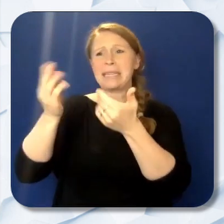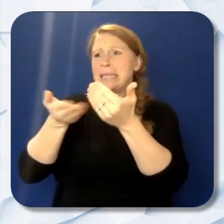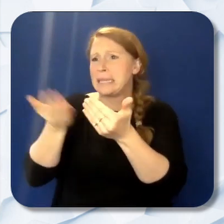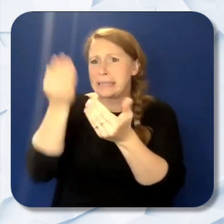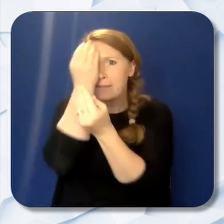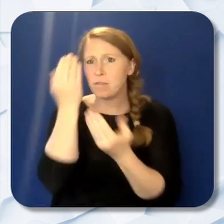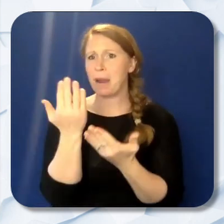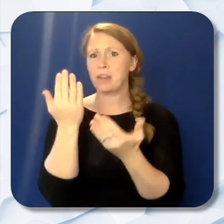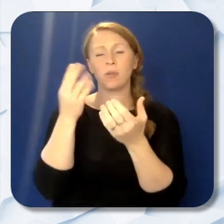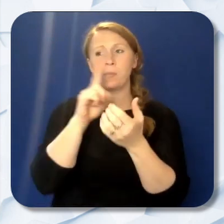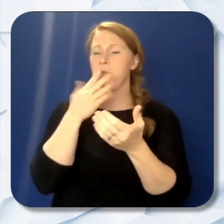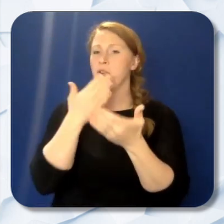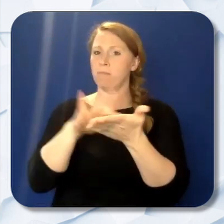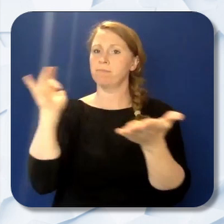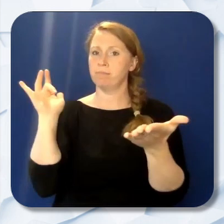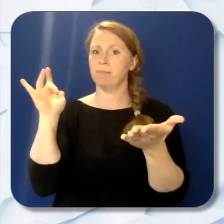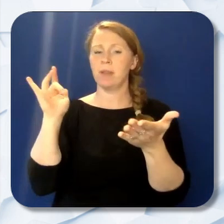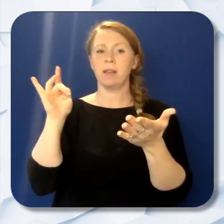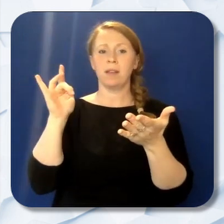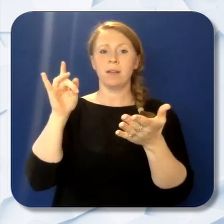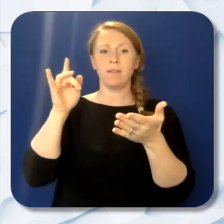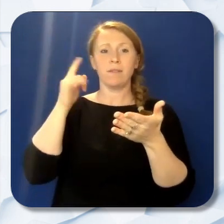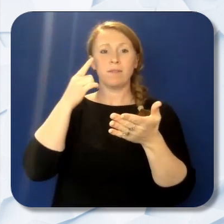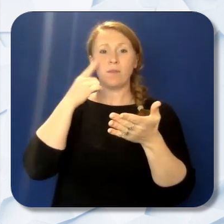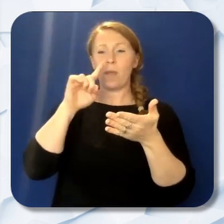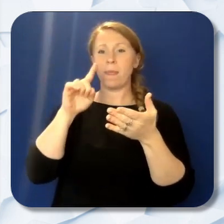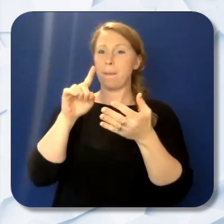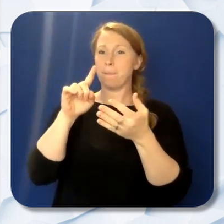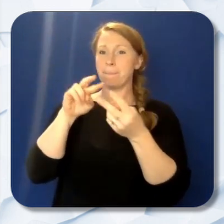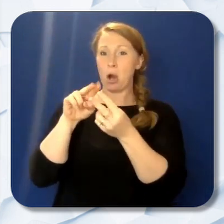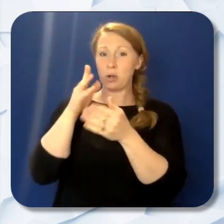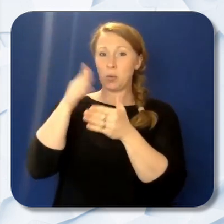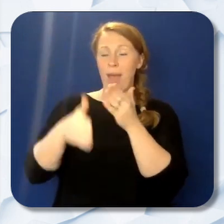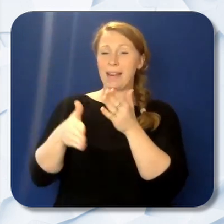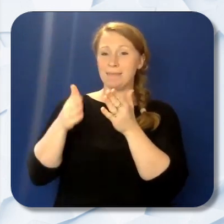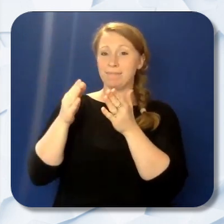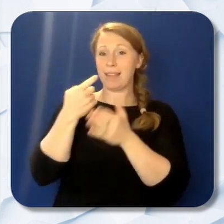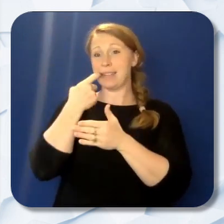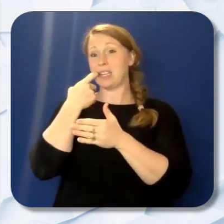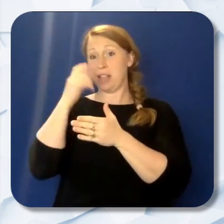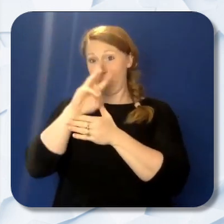on the partners to end addiction. What website? And then I'm. Going to share additional resources